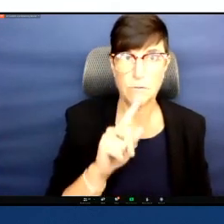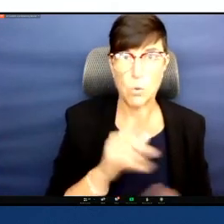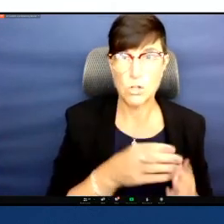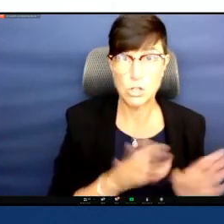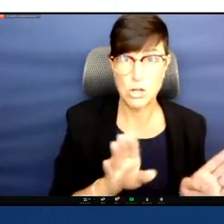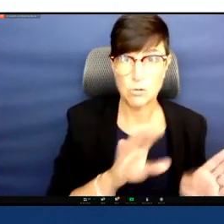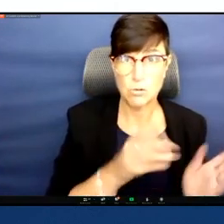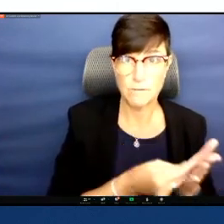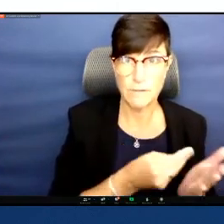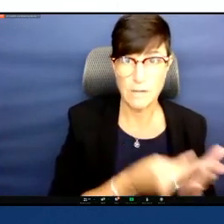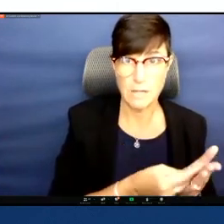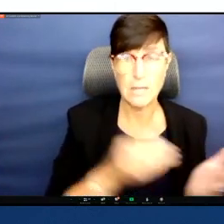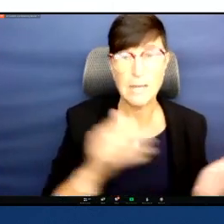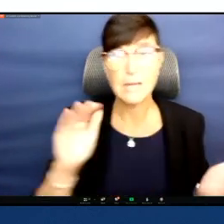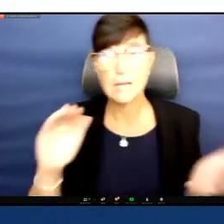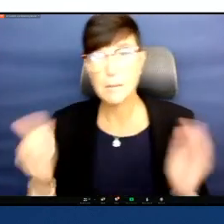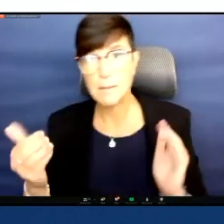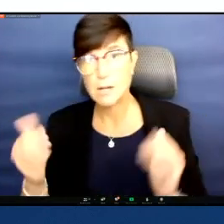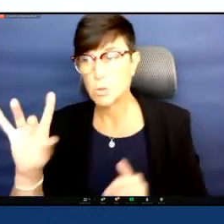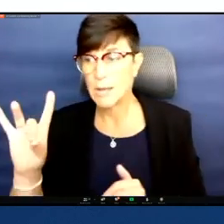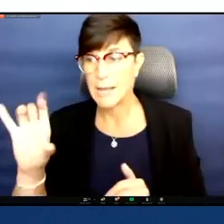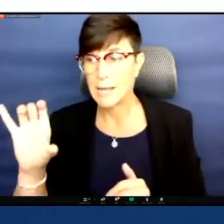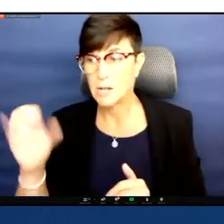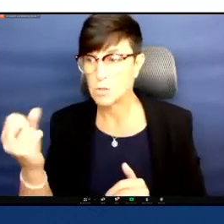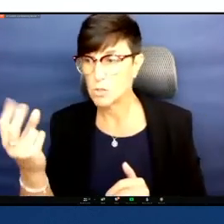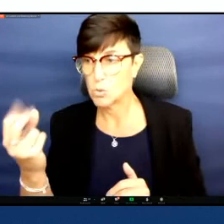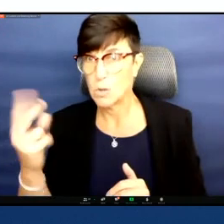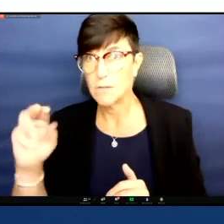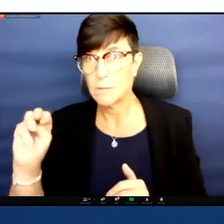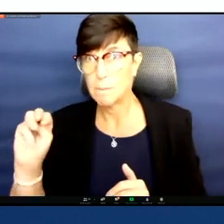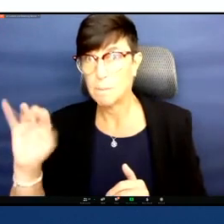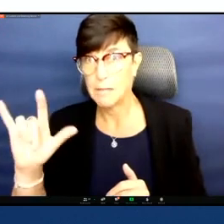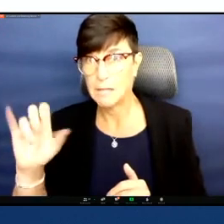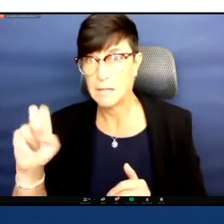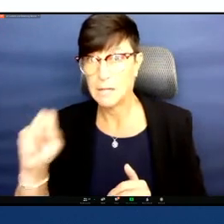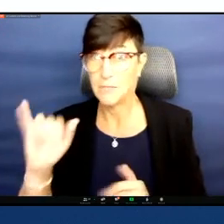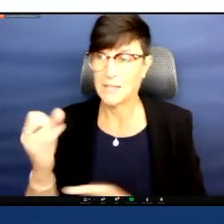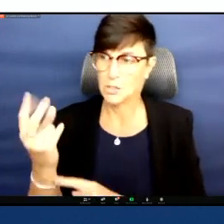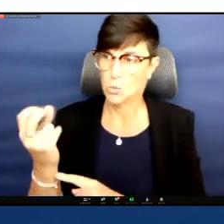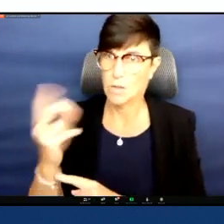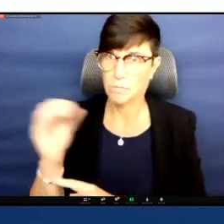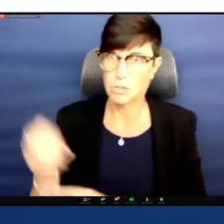compared to 812 million or 12% of the total current budget. So this reflects the fact